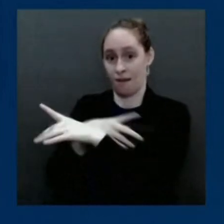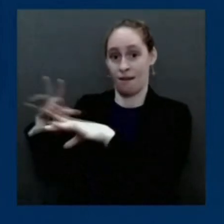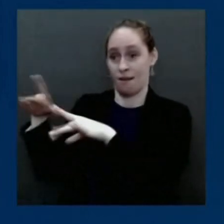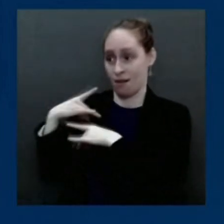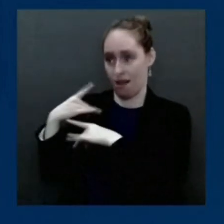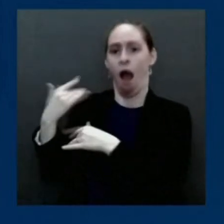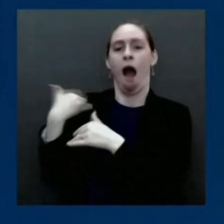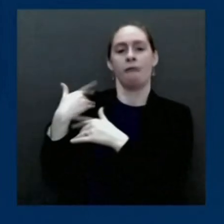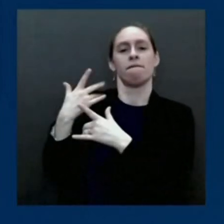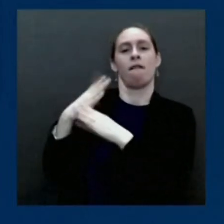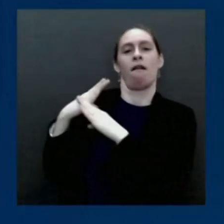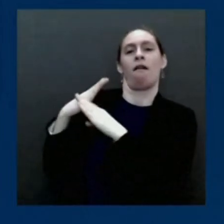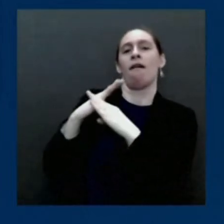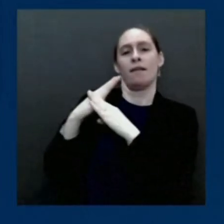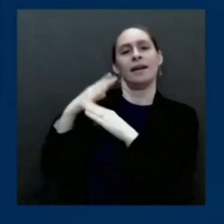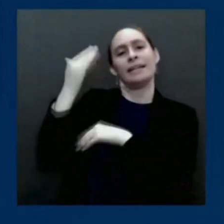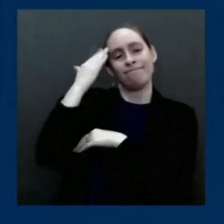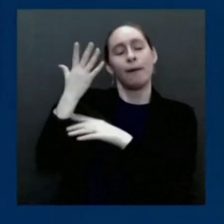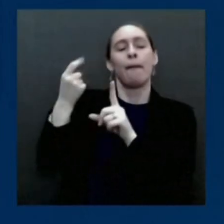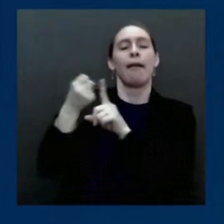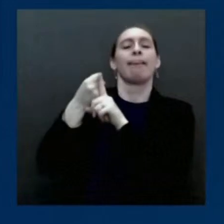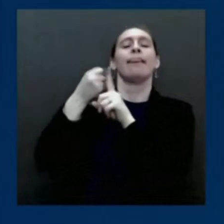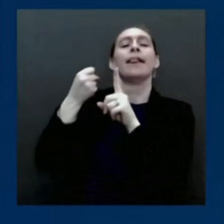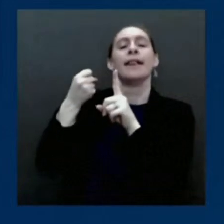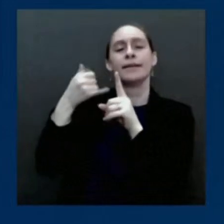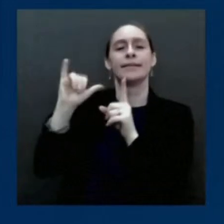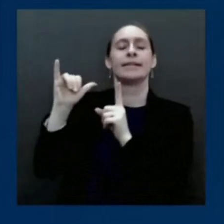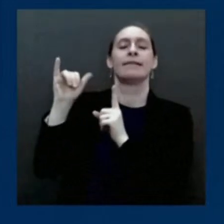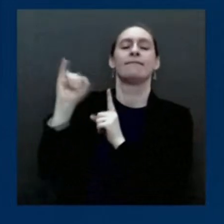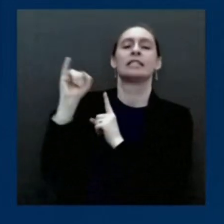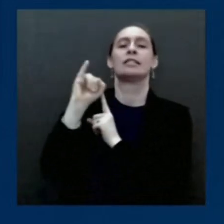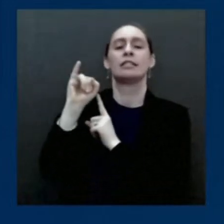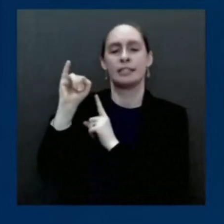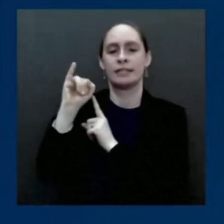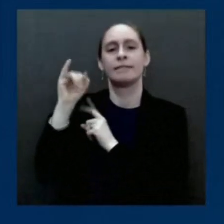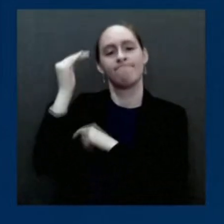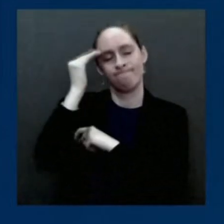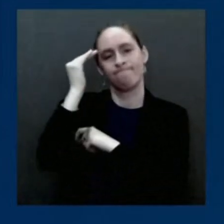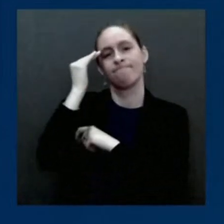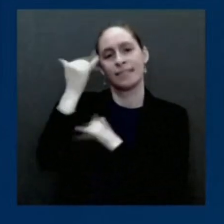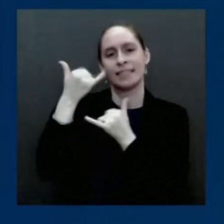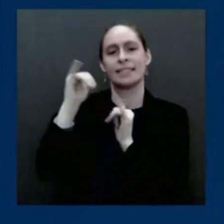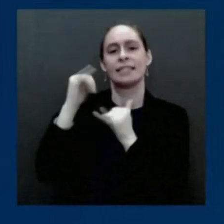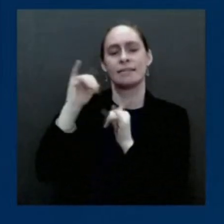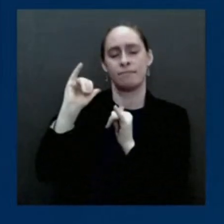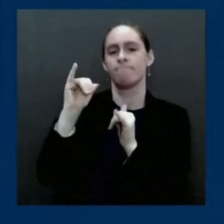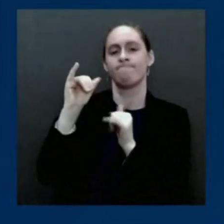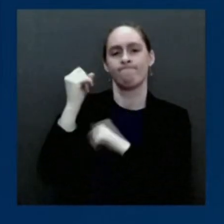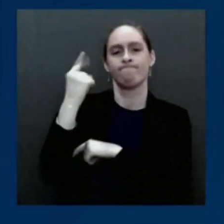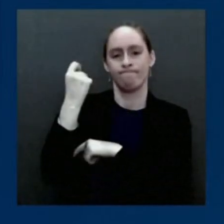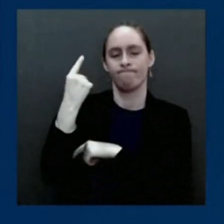YOU HAPPEN TO BE ONE OF THOSE BREAKTHROUGH INFECTIONS WE HAVE SEEN DATA AT LEAST FOR OTHER